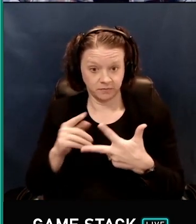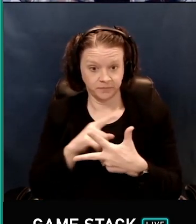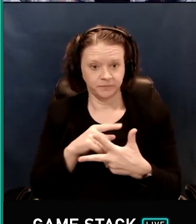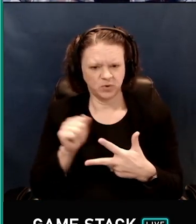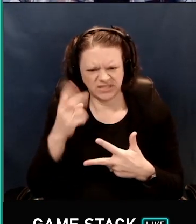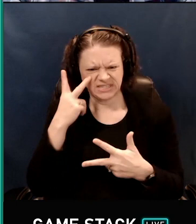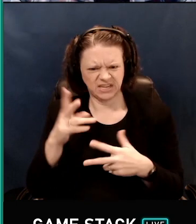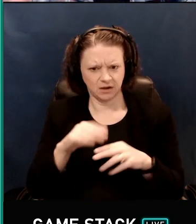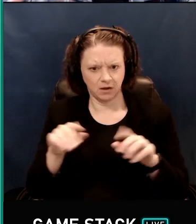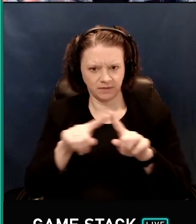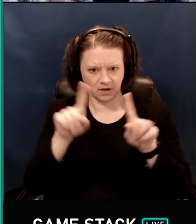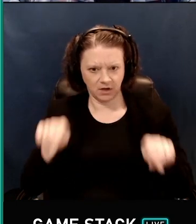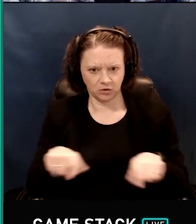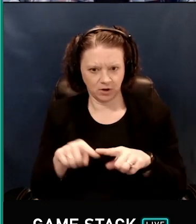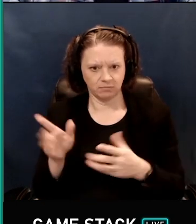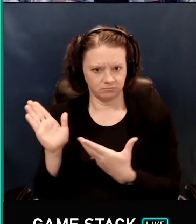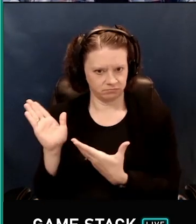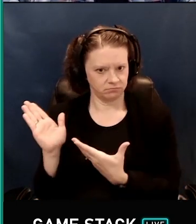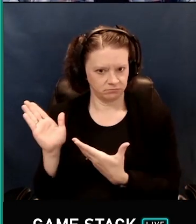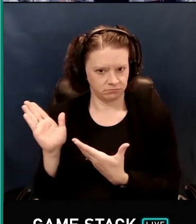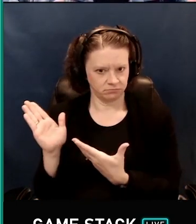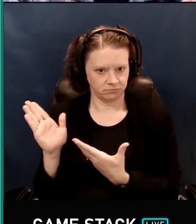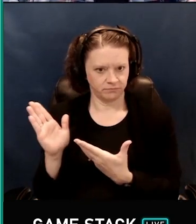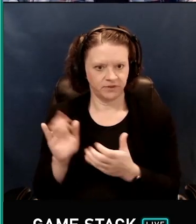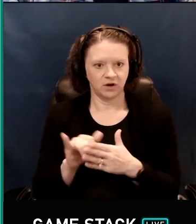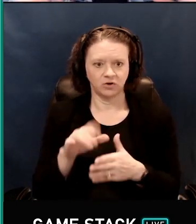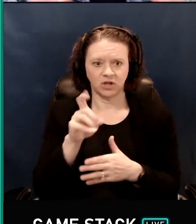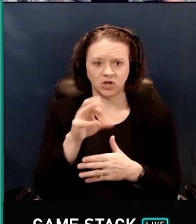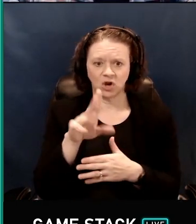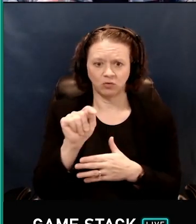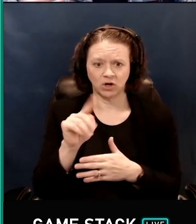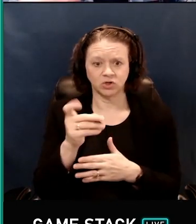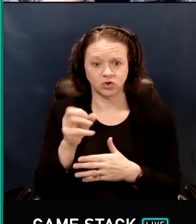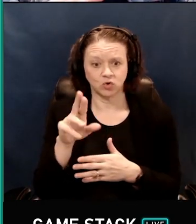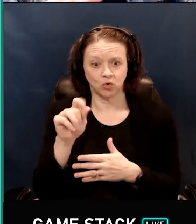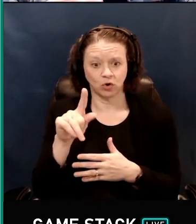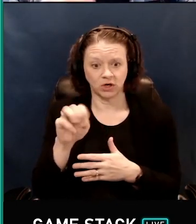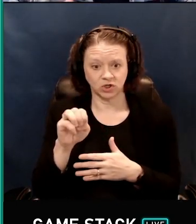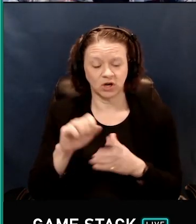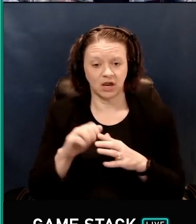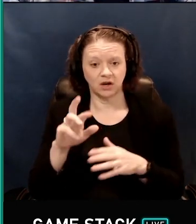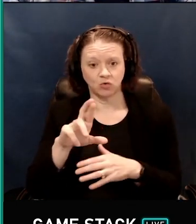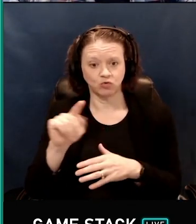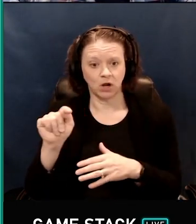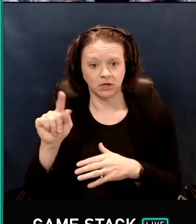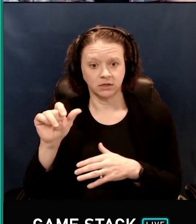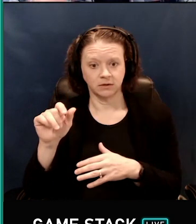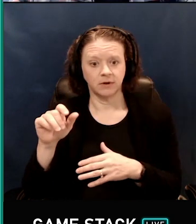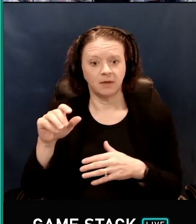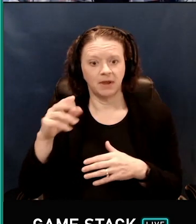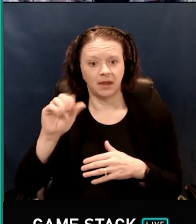There's DirectStorage runtime and API. That's the component that your application actually talks to. It's the way that we abstract a little bit of